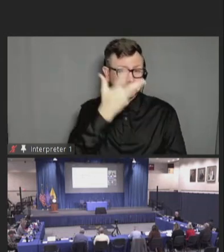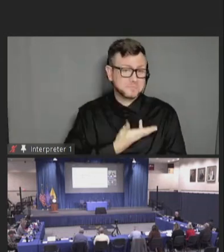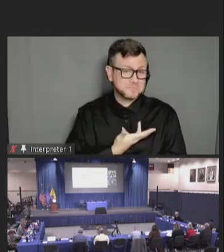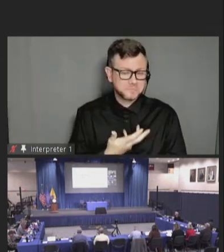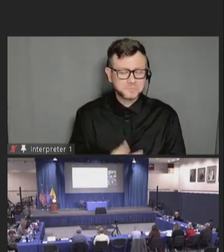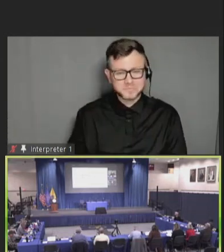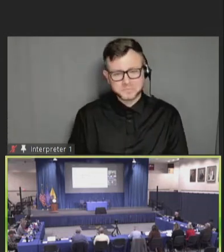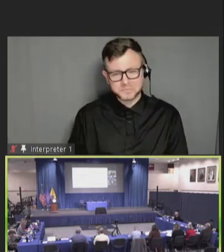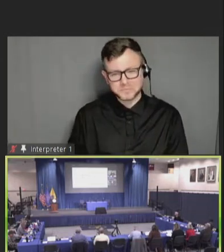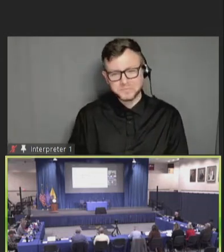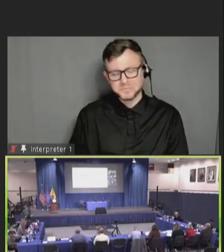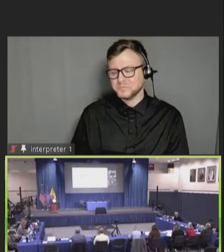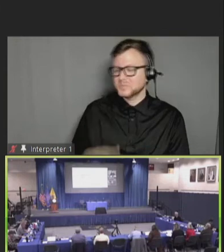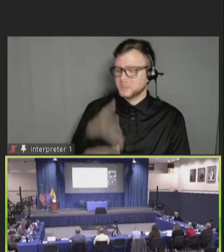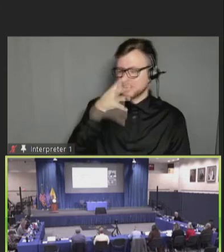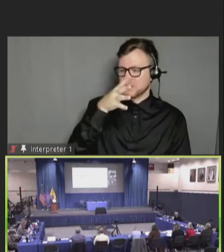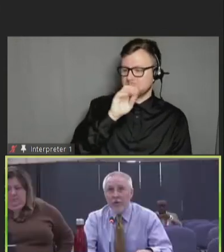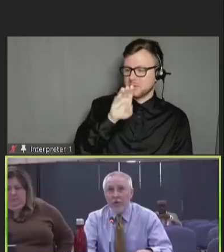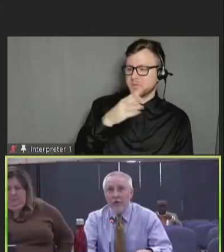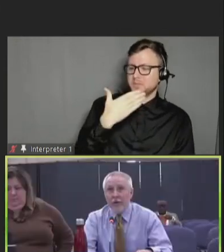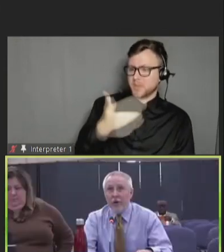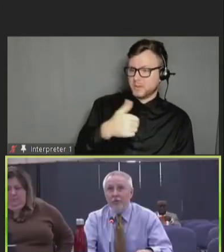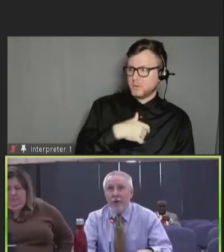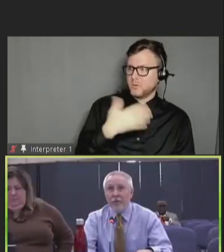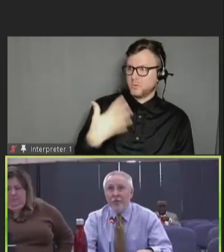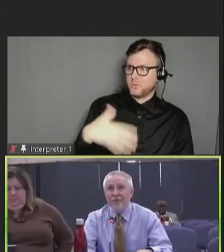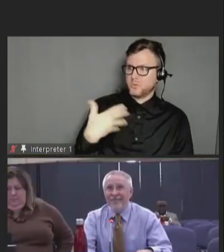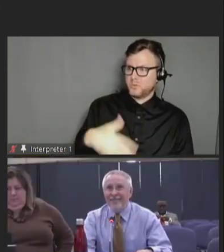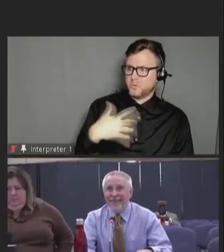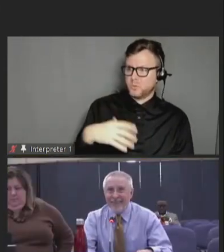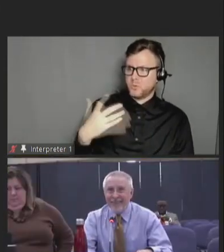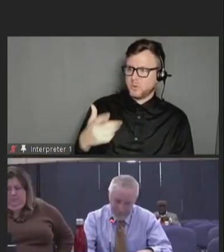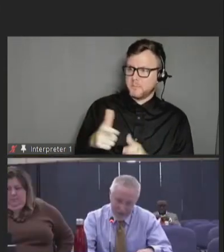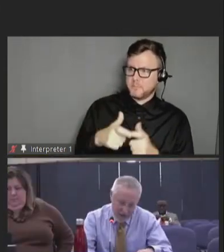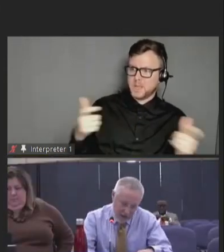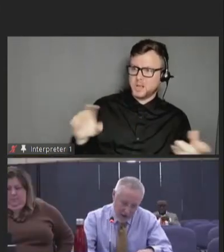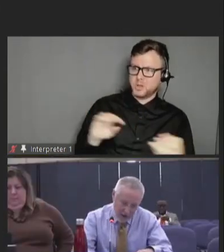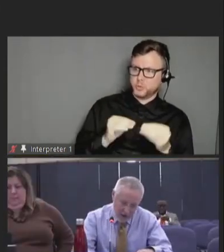Robert Hopkins: Thank you very much. Those are very large numbers. Brenda Holbrook: [affirmative]